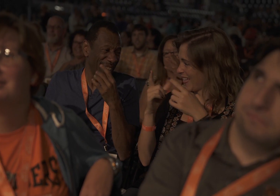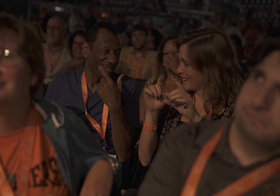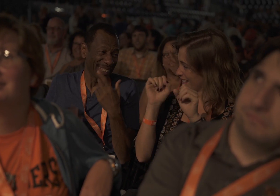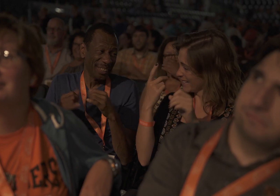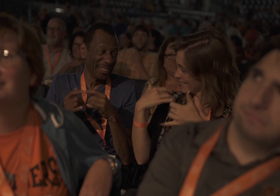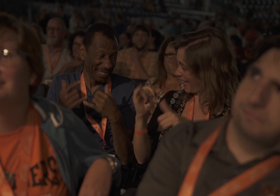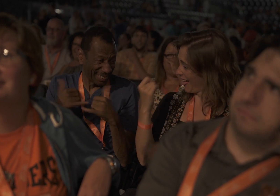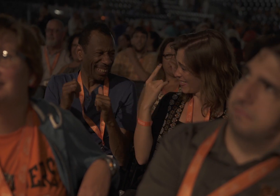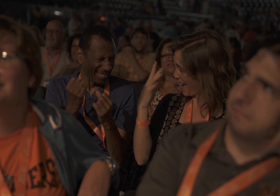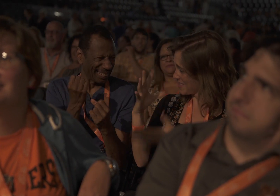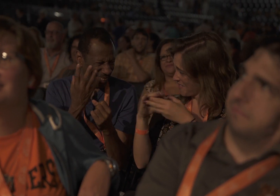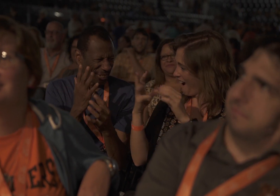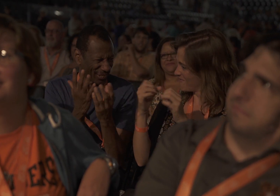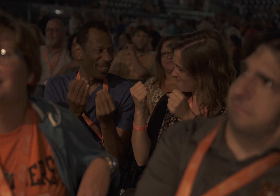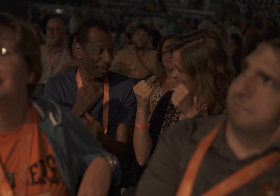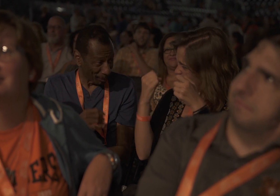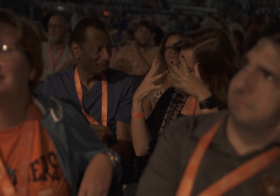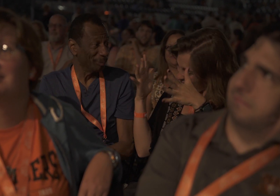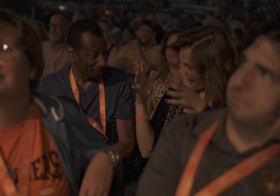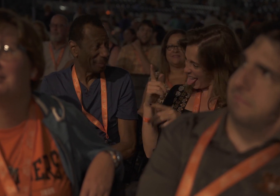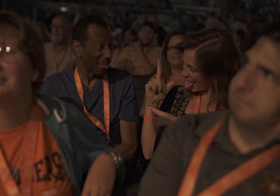Even if you don't know ASL you can still understand it!